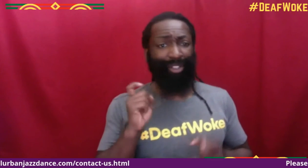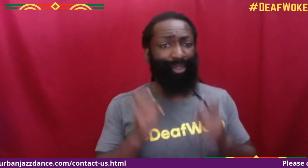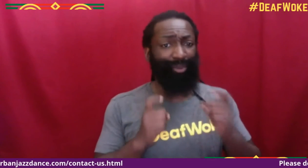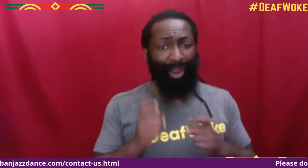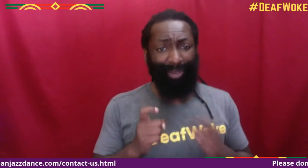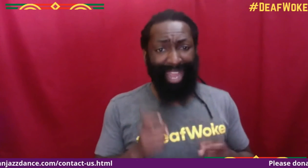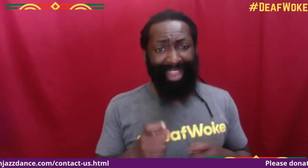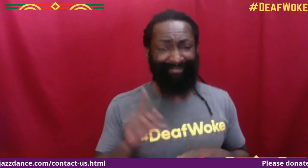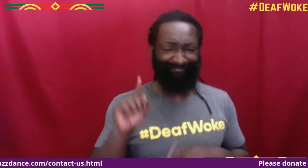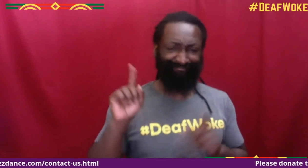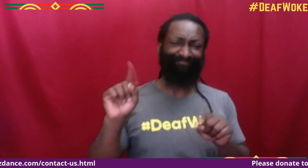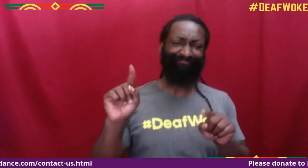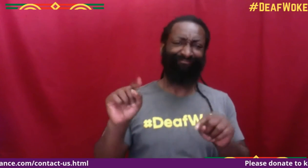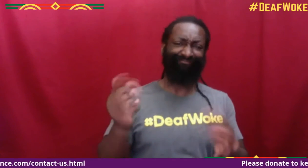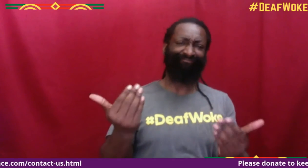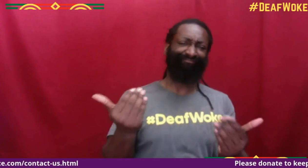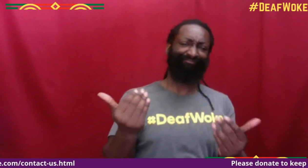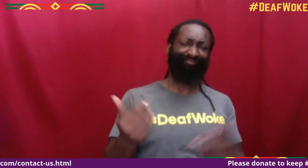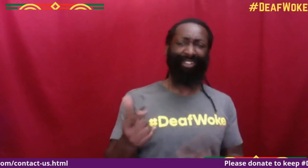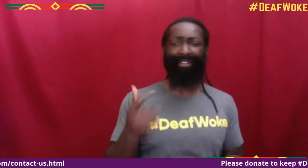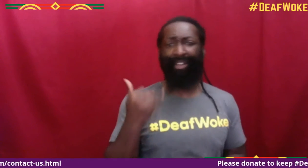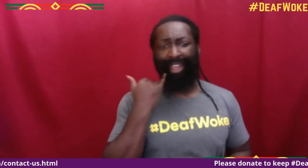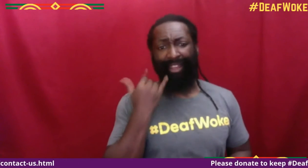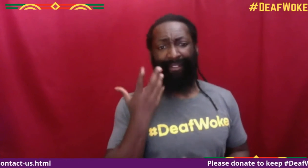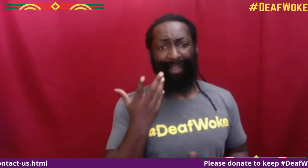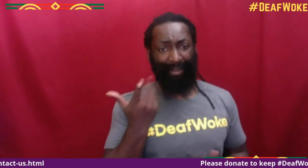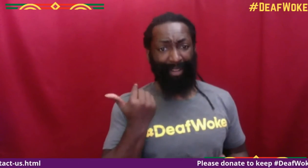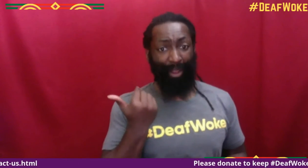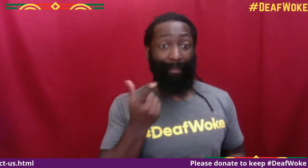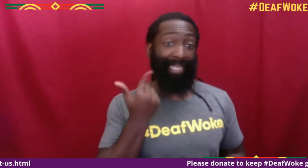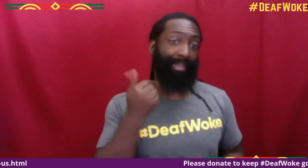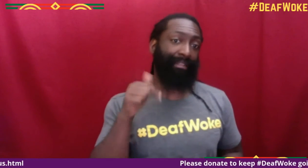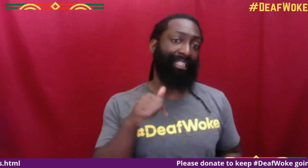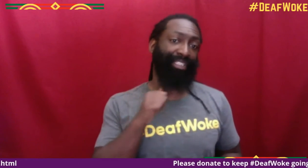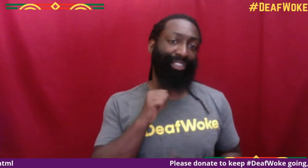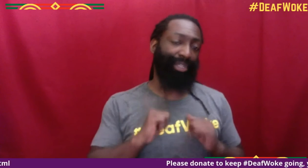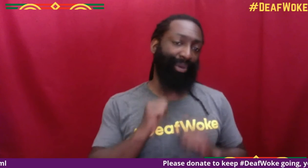at Real Urban Jazz Dance Company, please contact us.